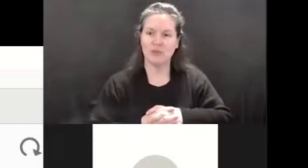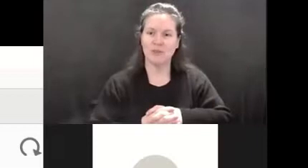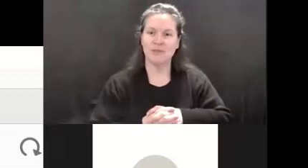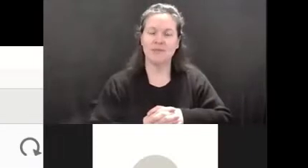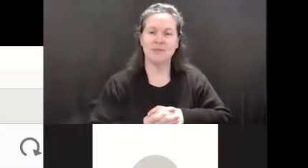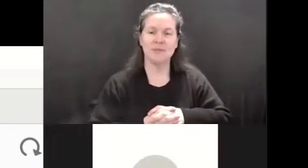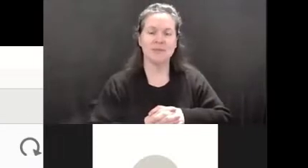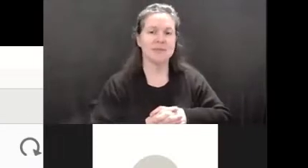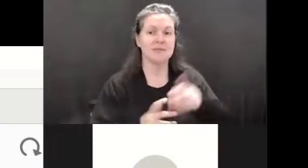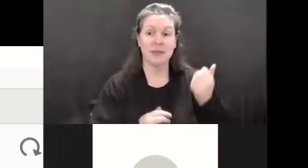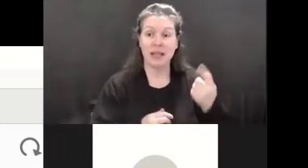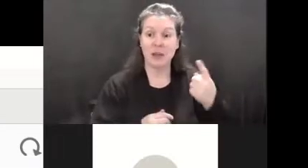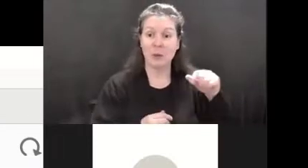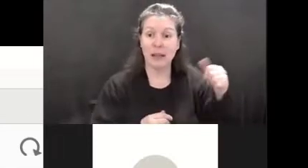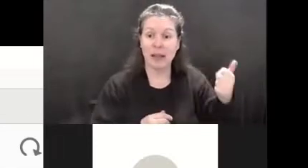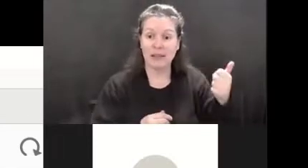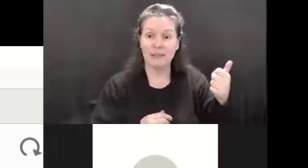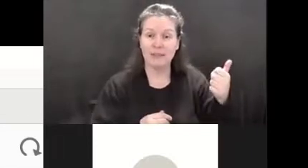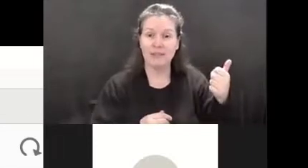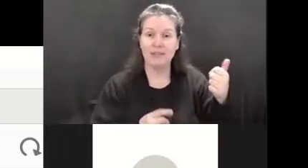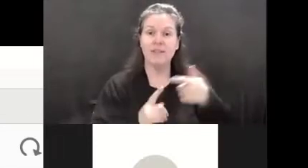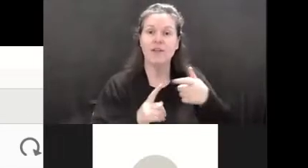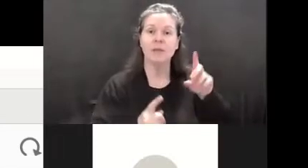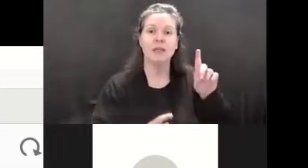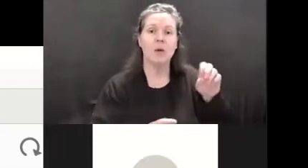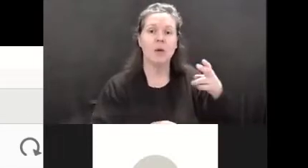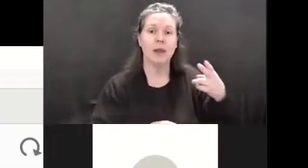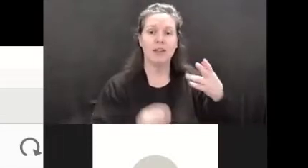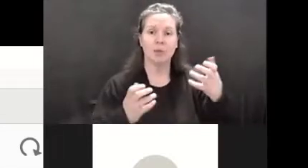Is there anyone else from DOH that would like to introduce themselves?